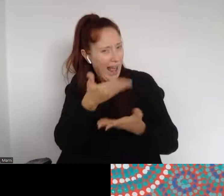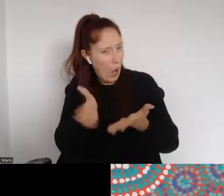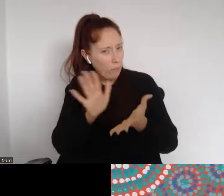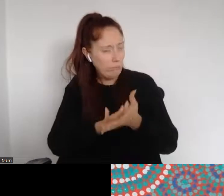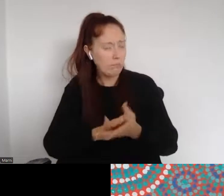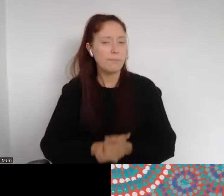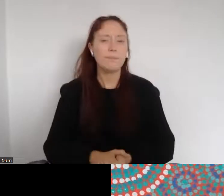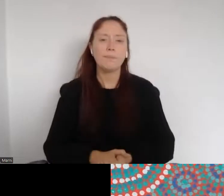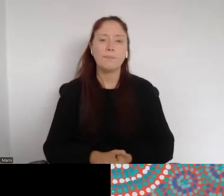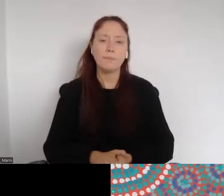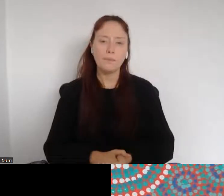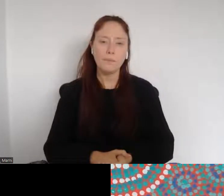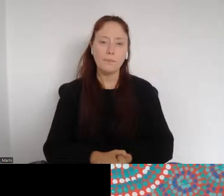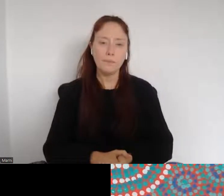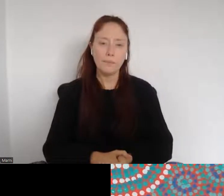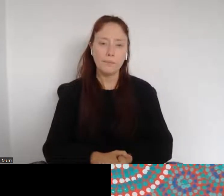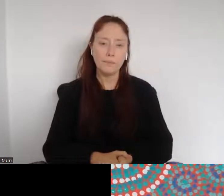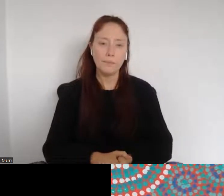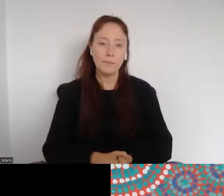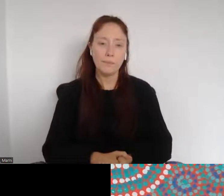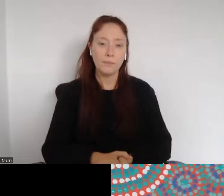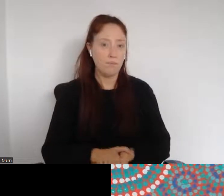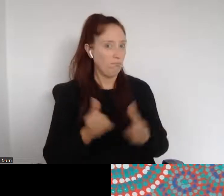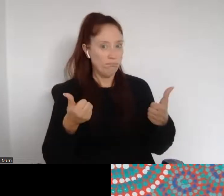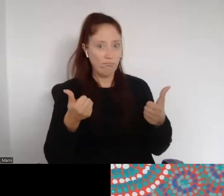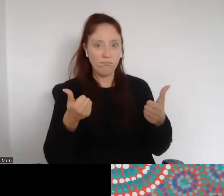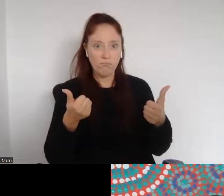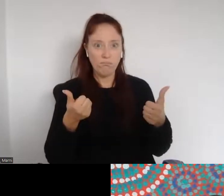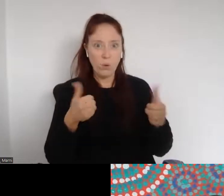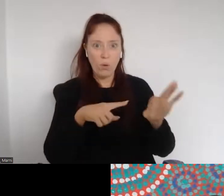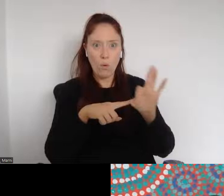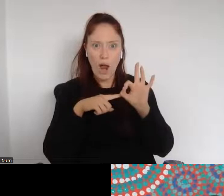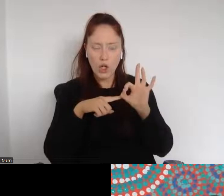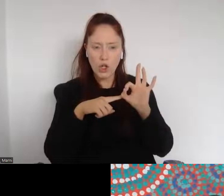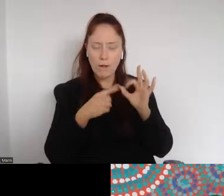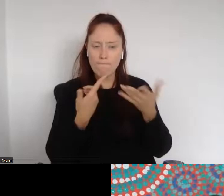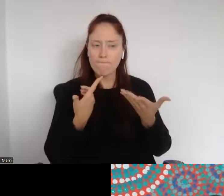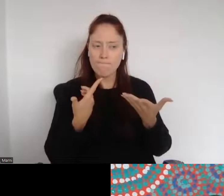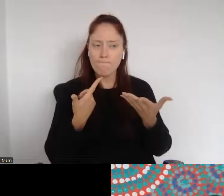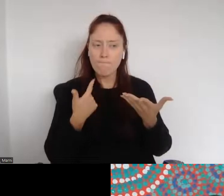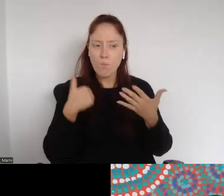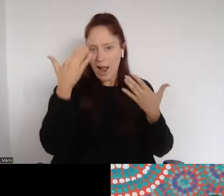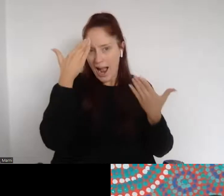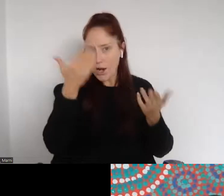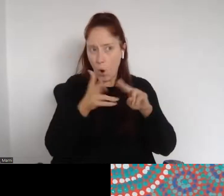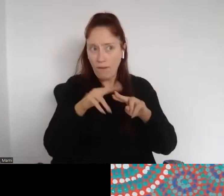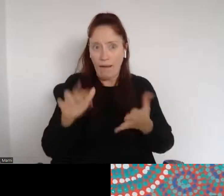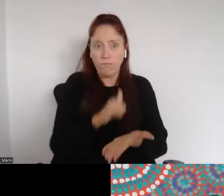Dayne: That's a very good question. I'm not sure if I have, again, a particularly great answer,